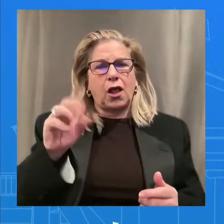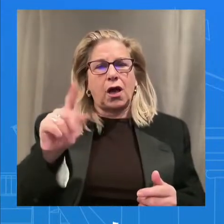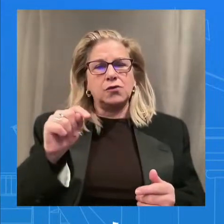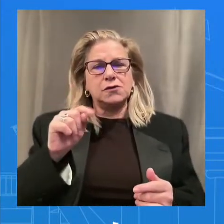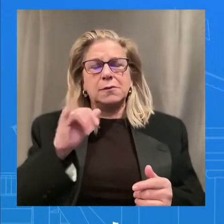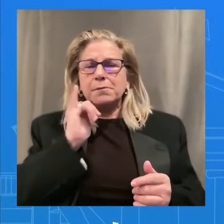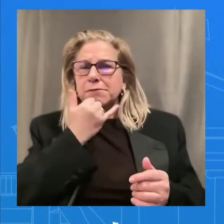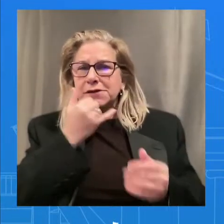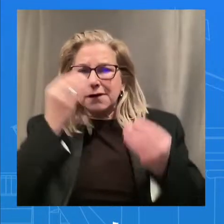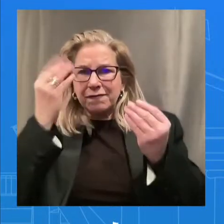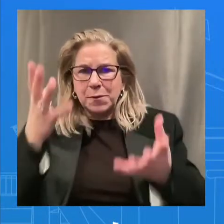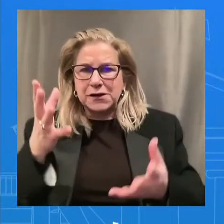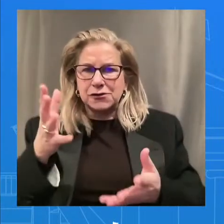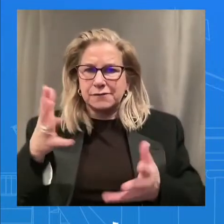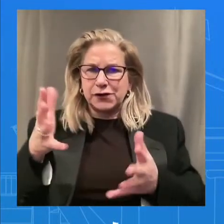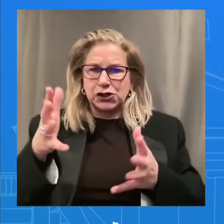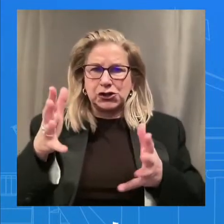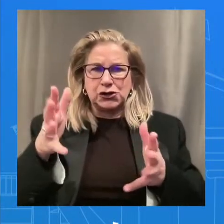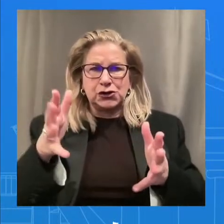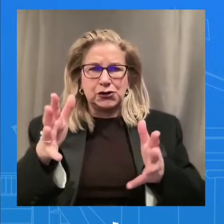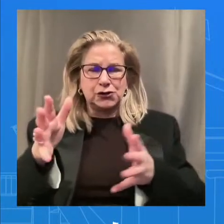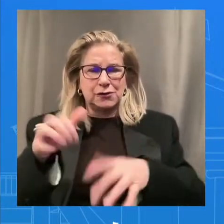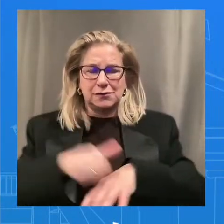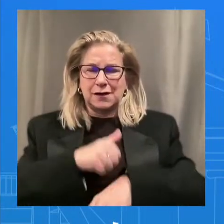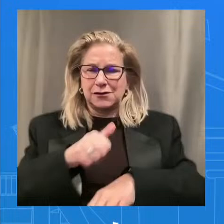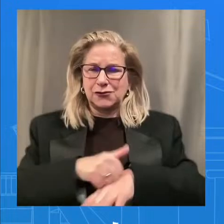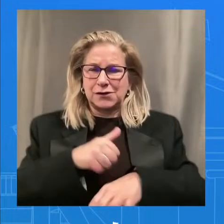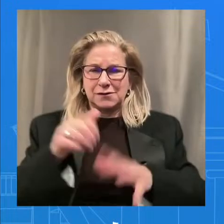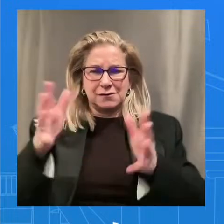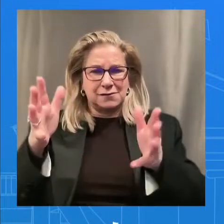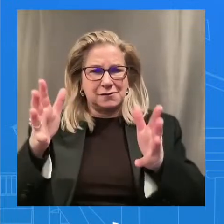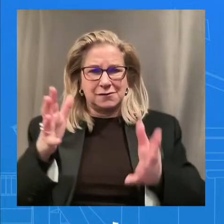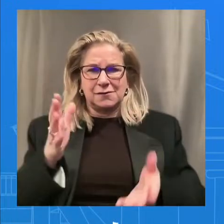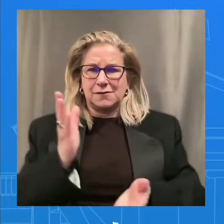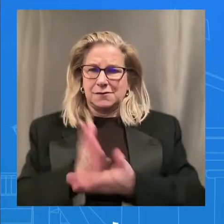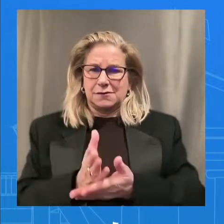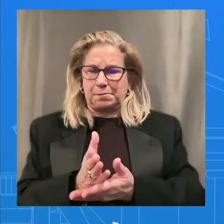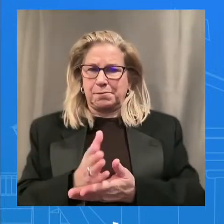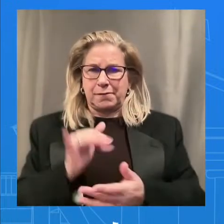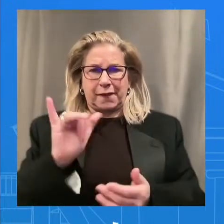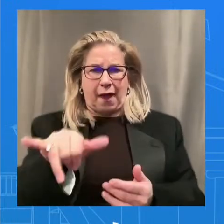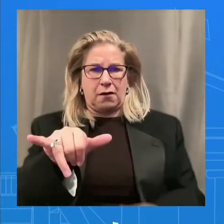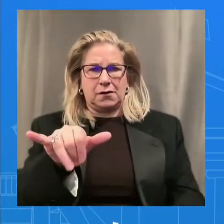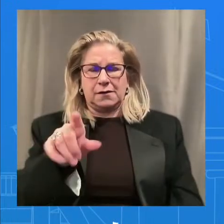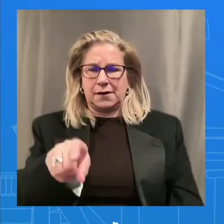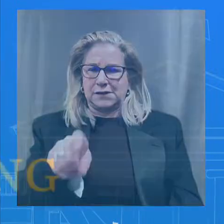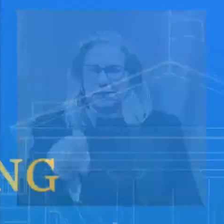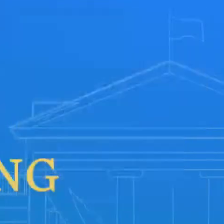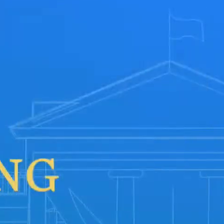All right. Thanks, everybody. The Press: Thanks, Karine. The Press: Thank you. The Press: You’ve going to have at least one more this week, right? Ms. Jean-Pierre: Yeah. I’ll be back.